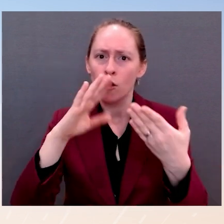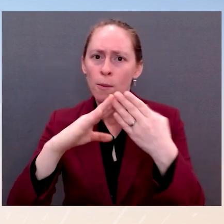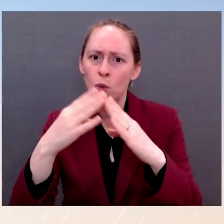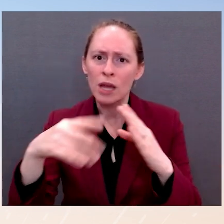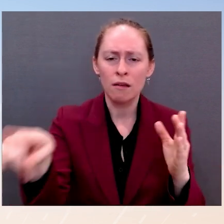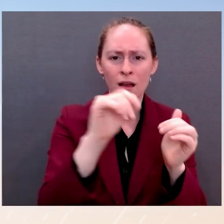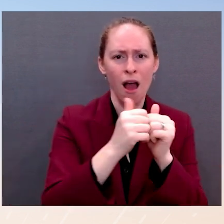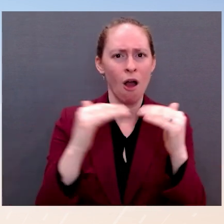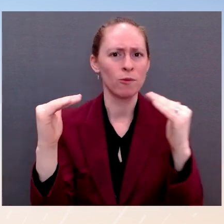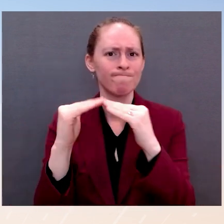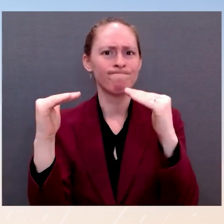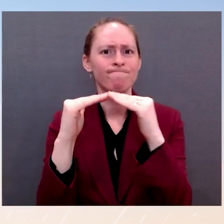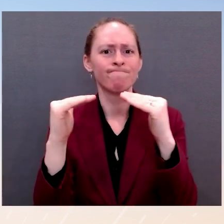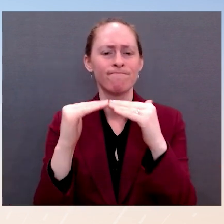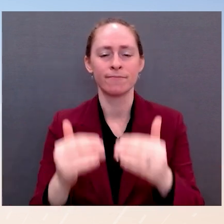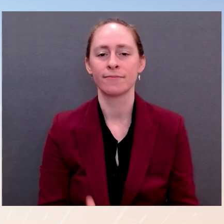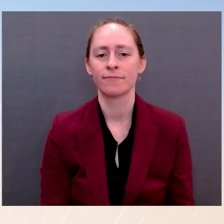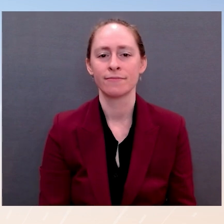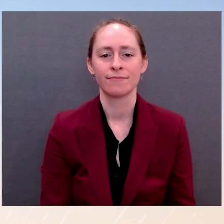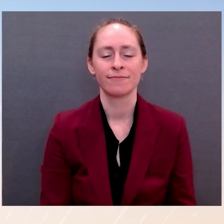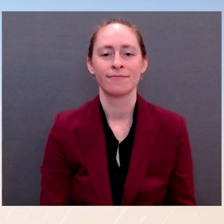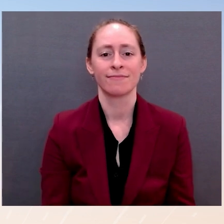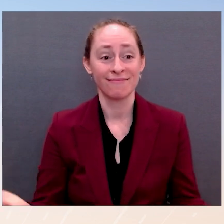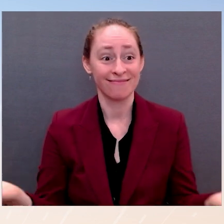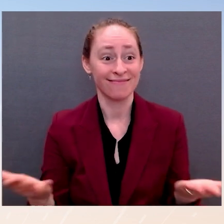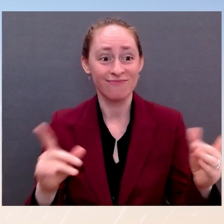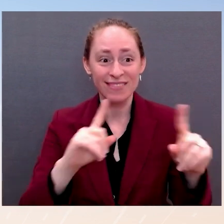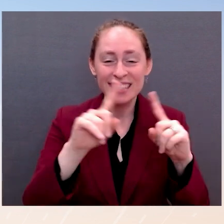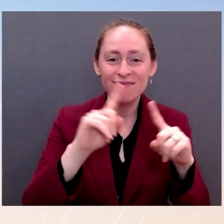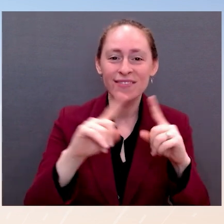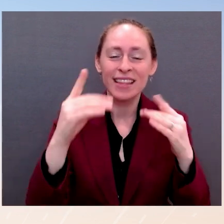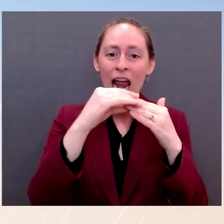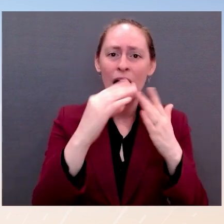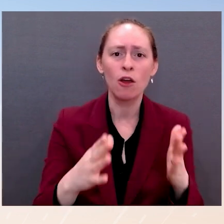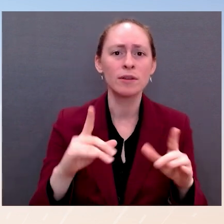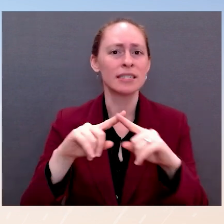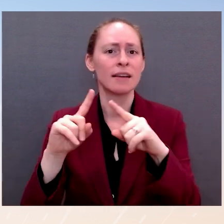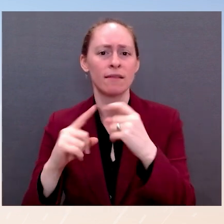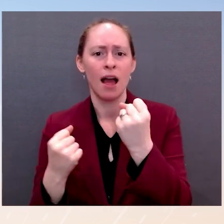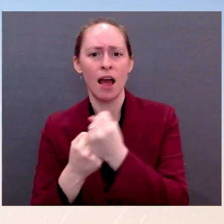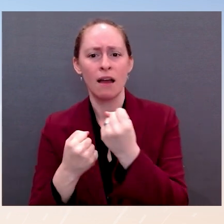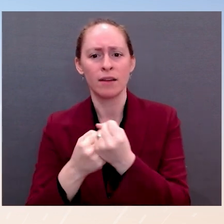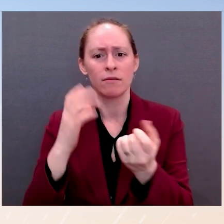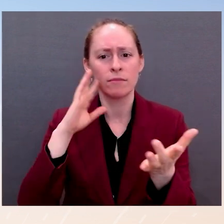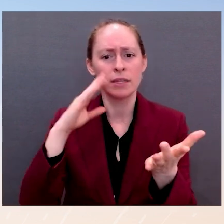This morning, we'll be joined by various leaders and advocates who will hit on our administration's commitment